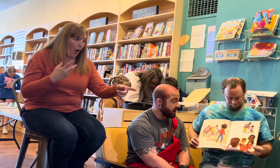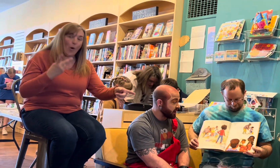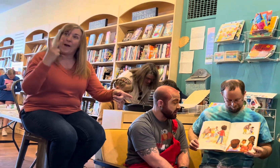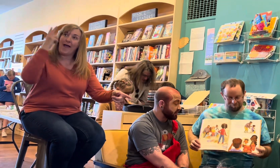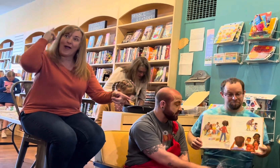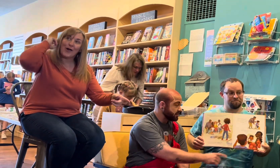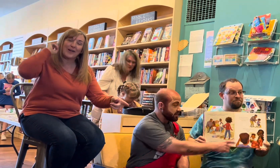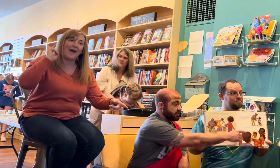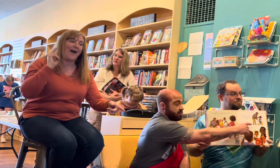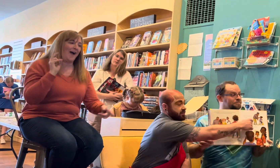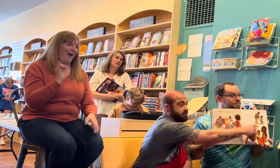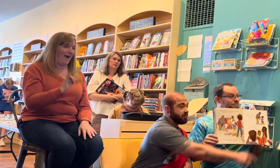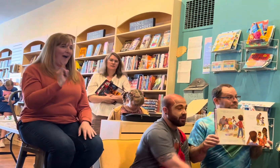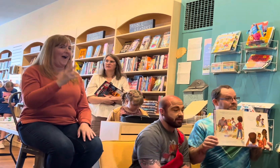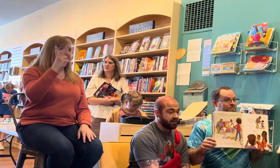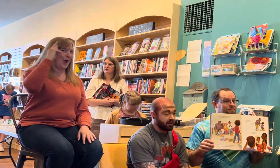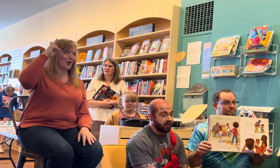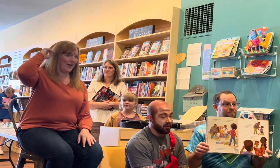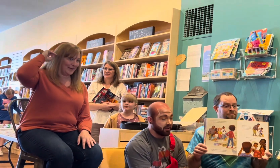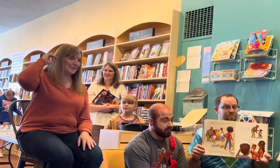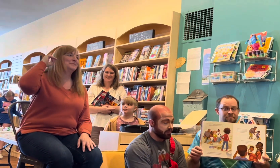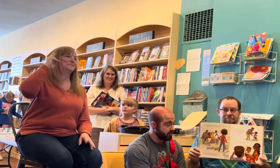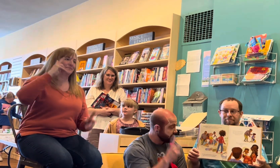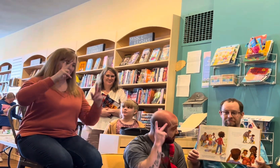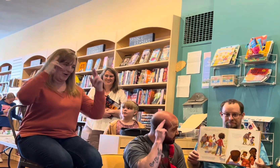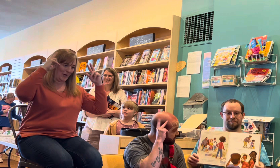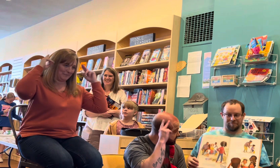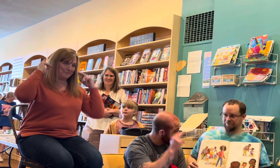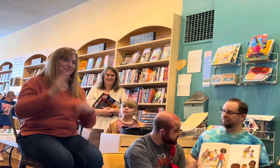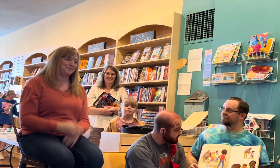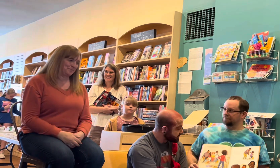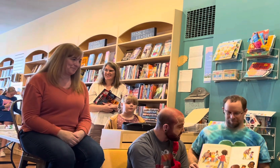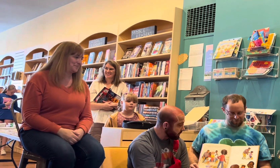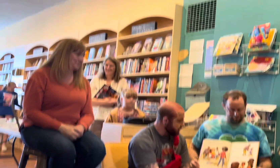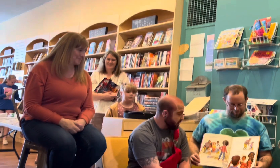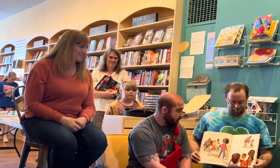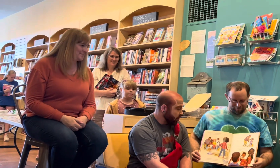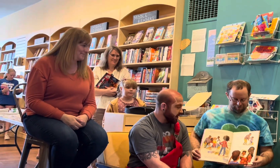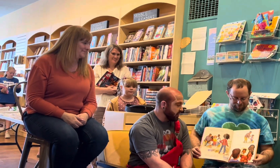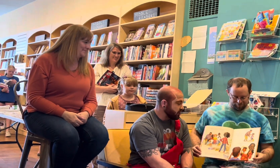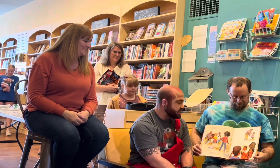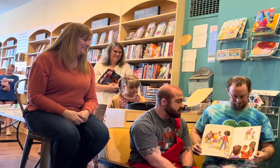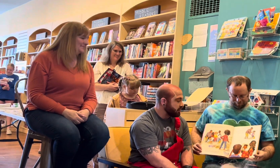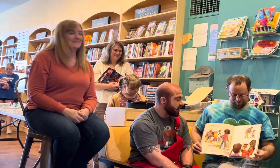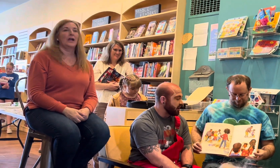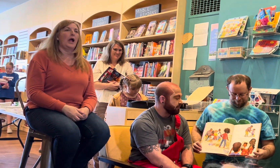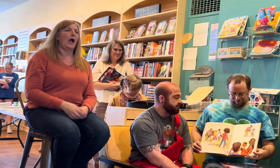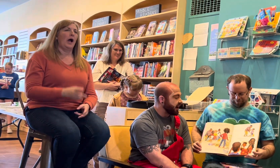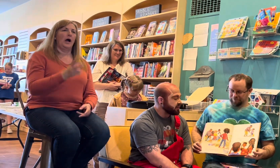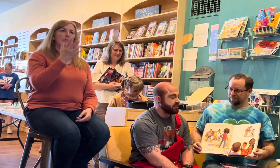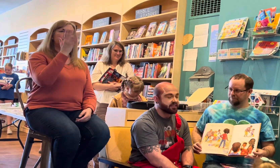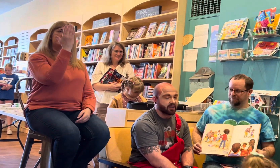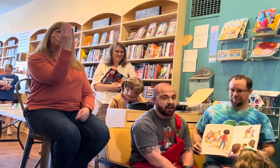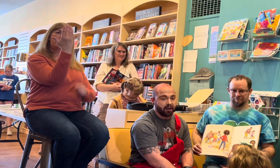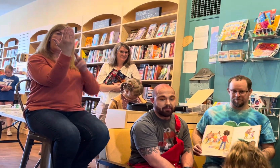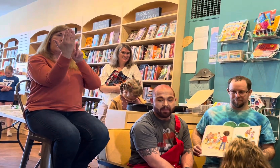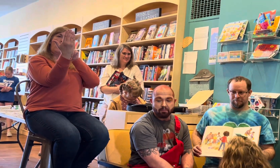it! CALI: We learned haircut! "Haircut." BUSTER: When I looked in the mirror, I finally saw